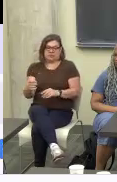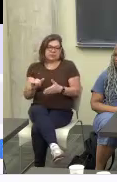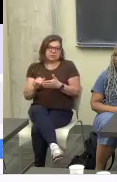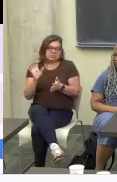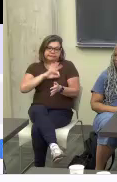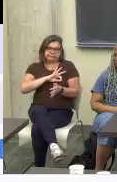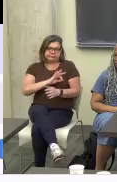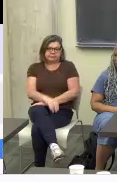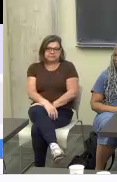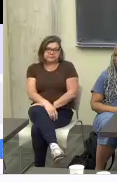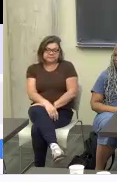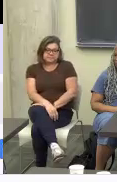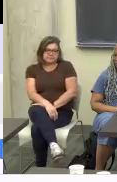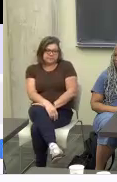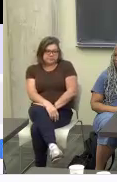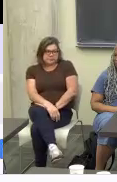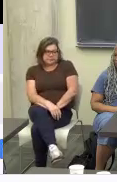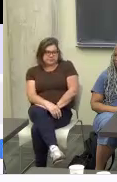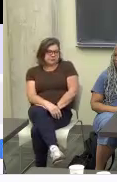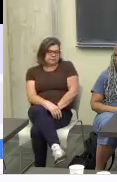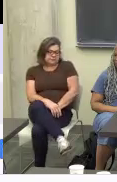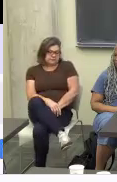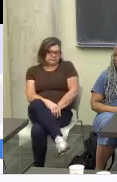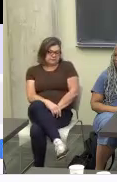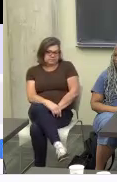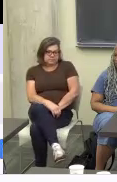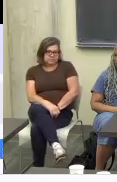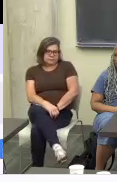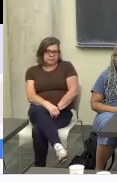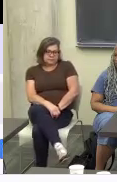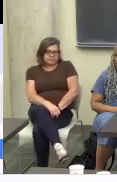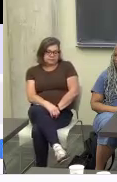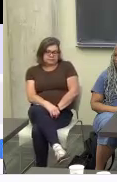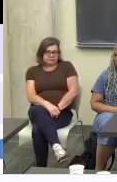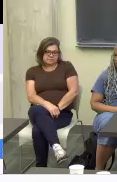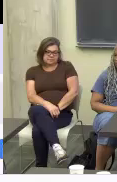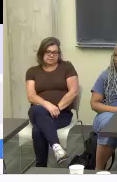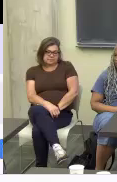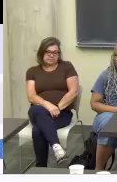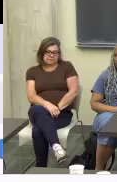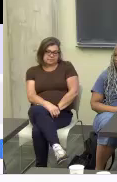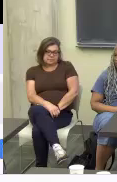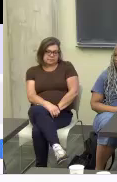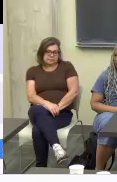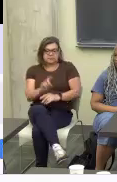For me. And the other one is I really, what you said earlier, Wendy, resonated about thinking